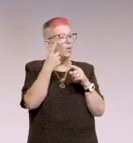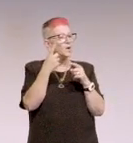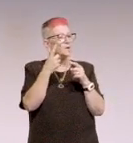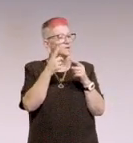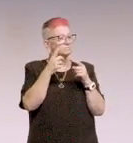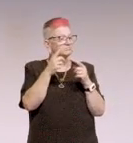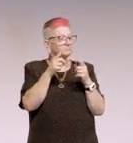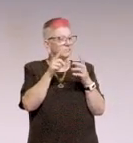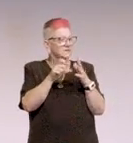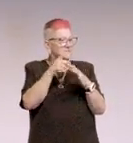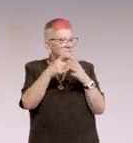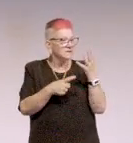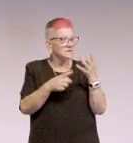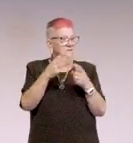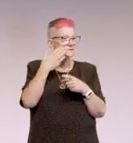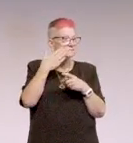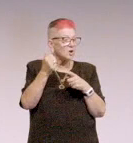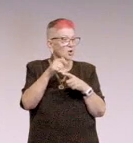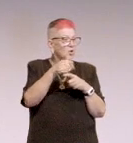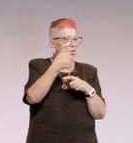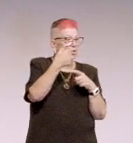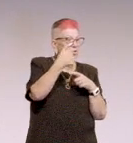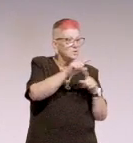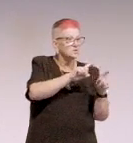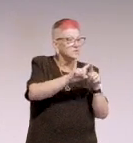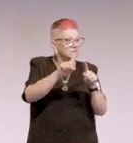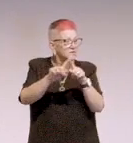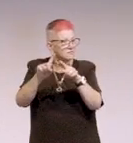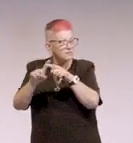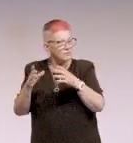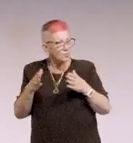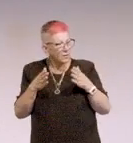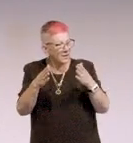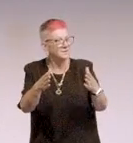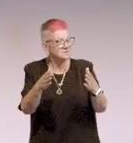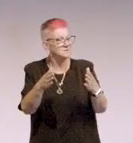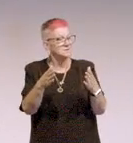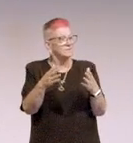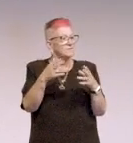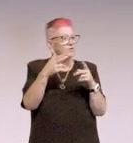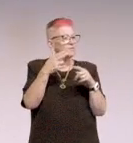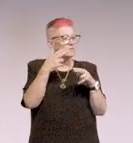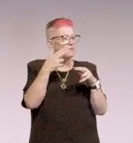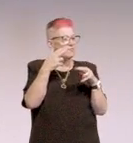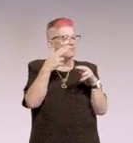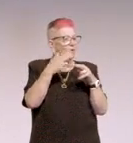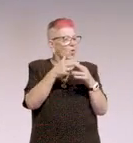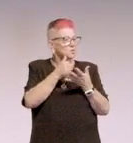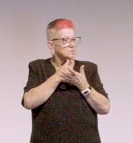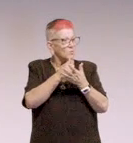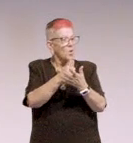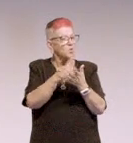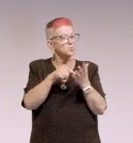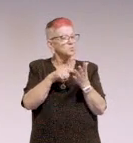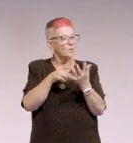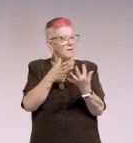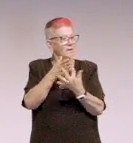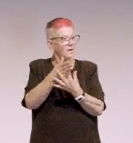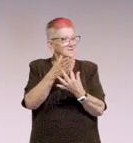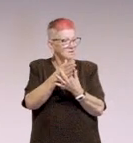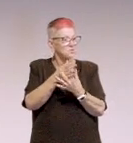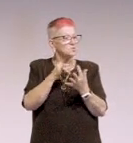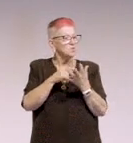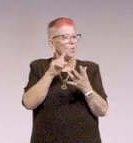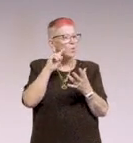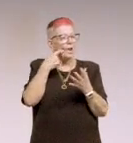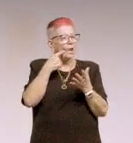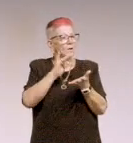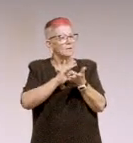It should not be an issue anymore.